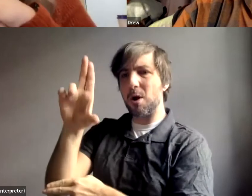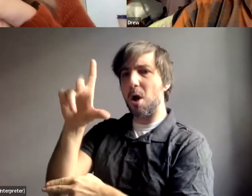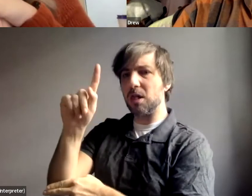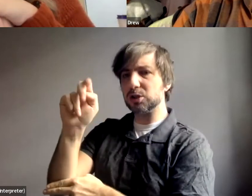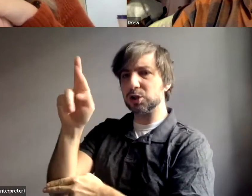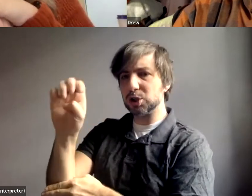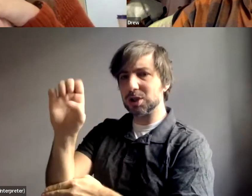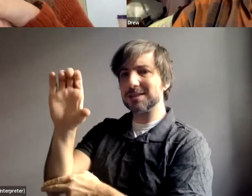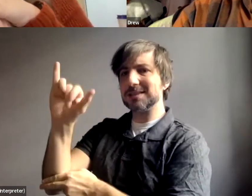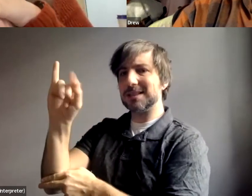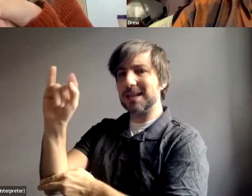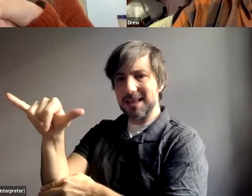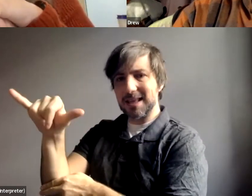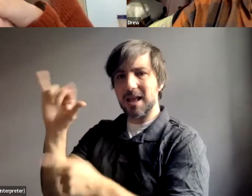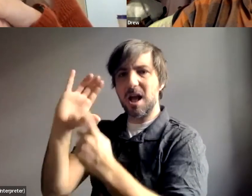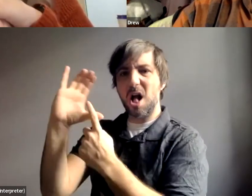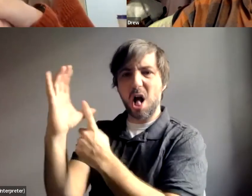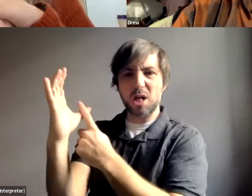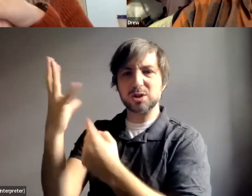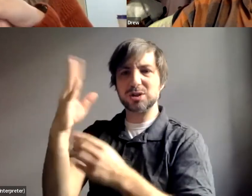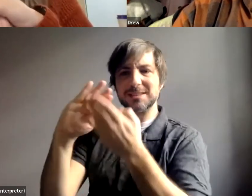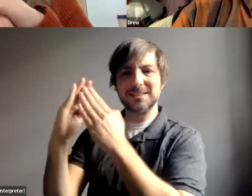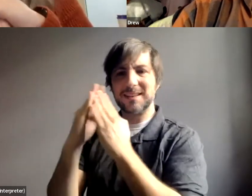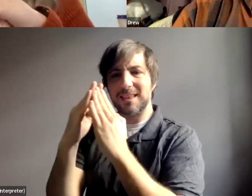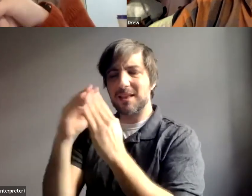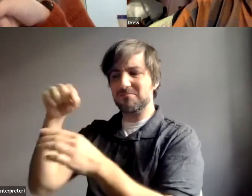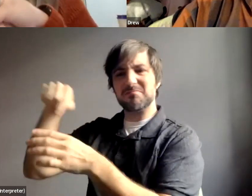works with entertainment venues and sports venues